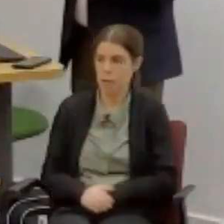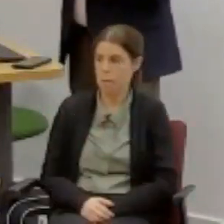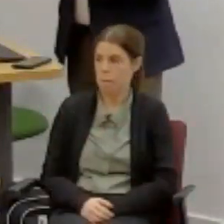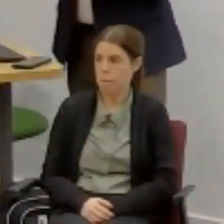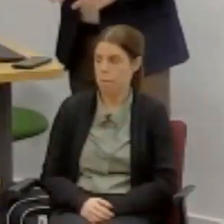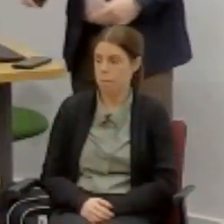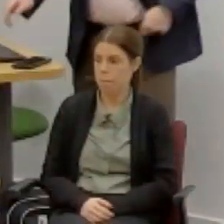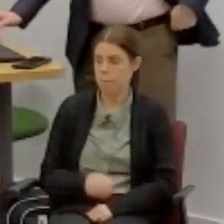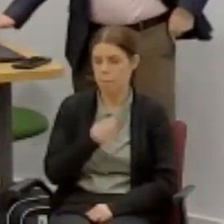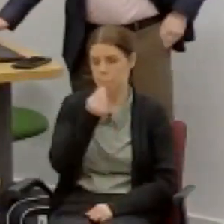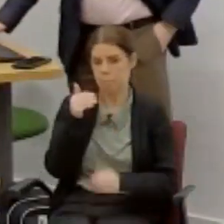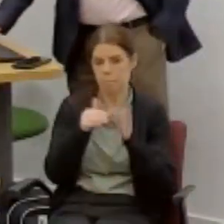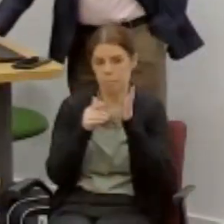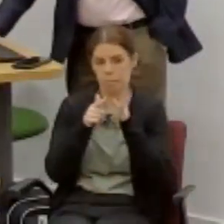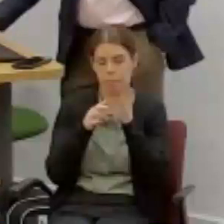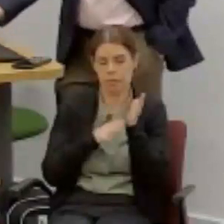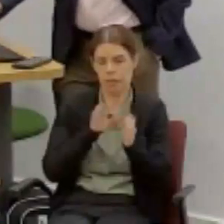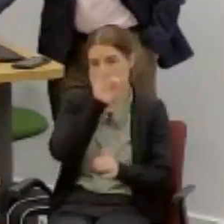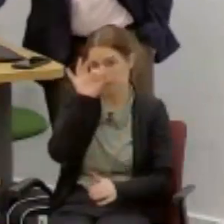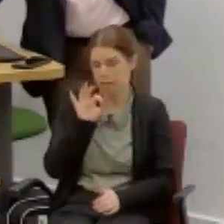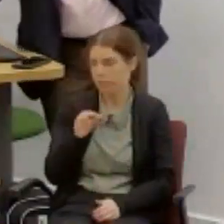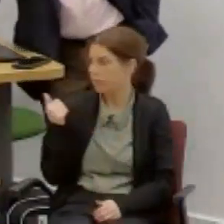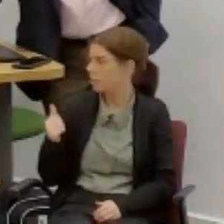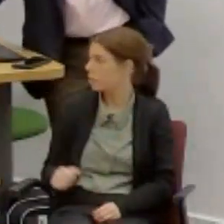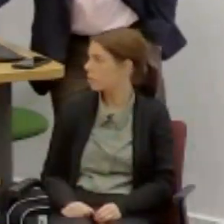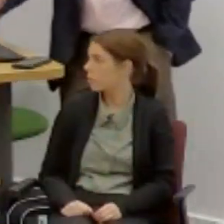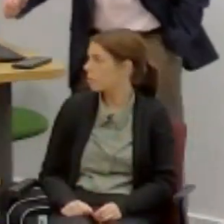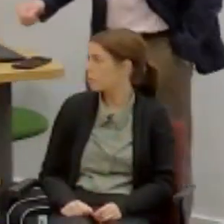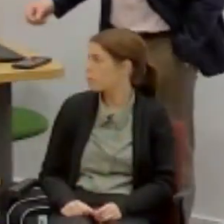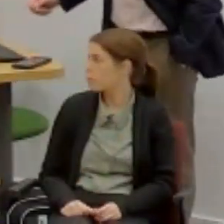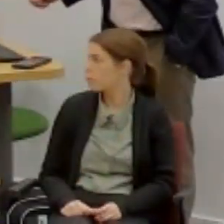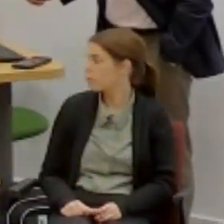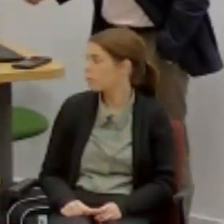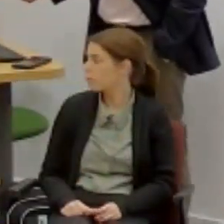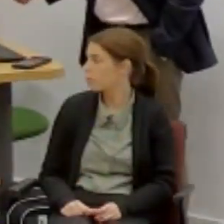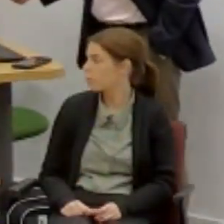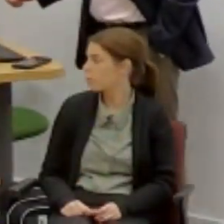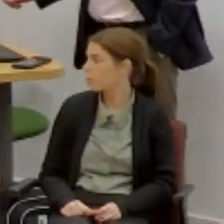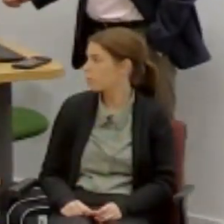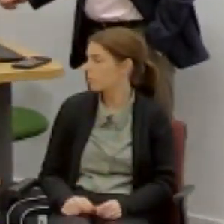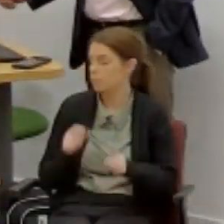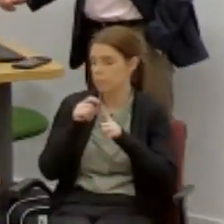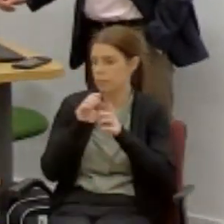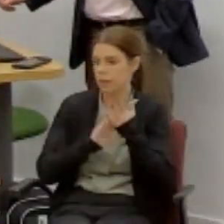just from Zoom for a wee bit about, so they feel involved up with choice, one questions from zoom, from Philipper.